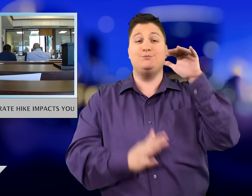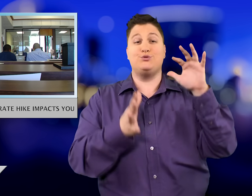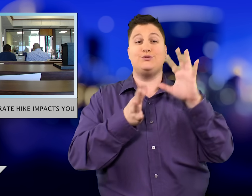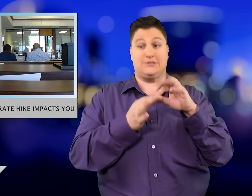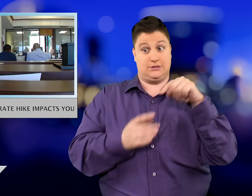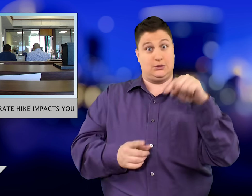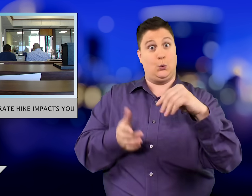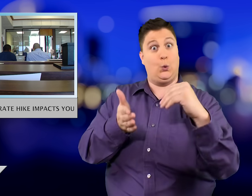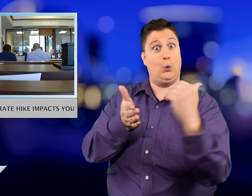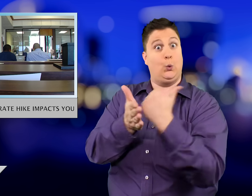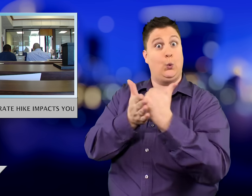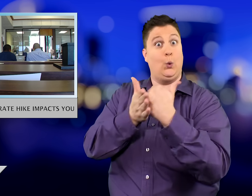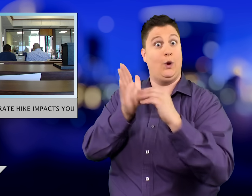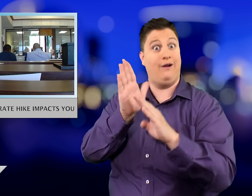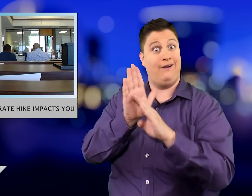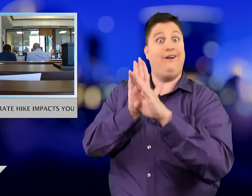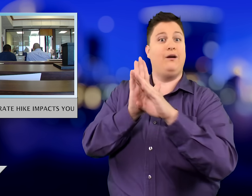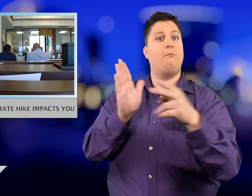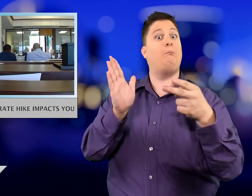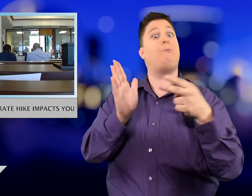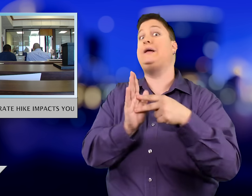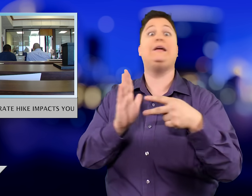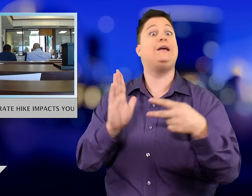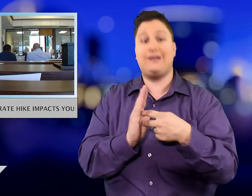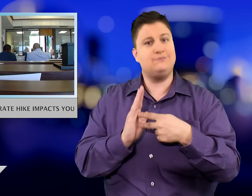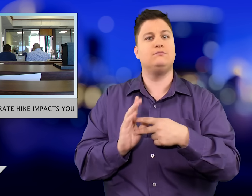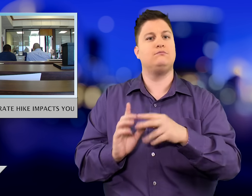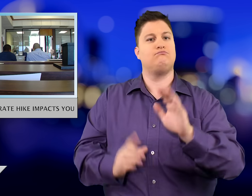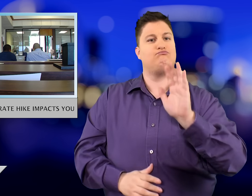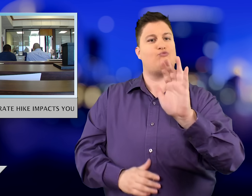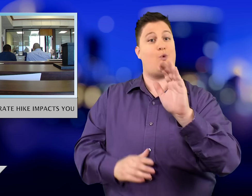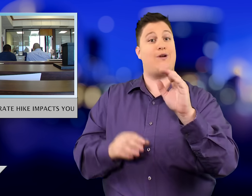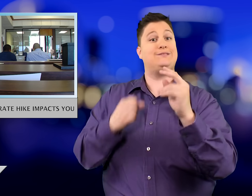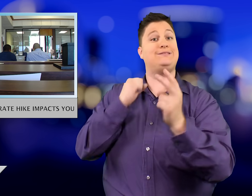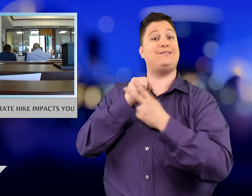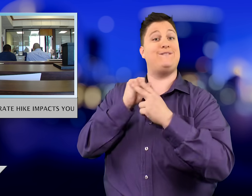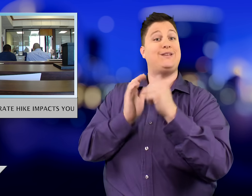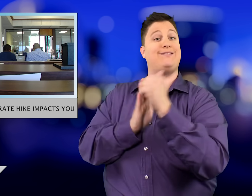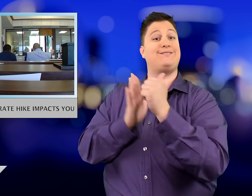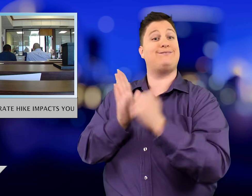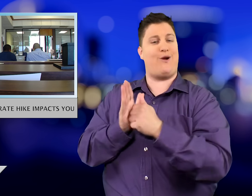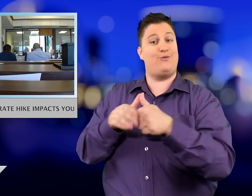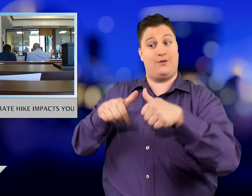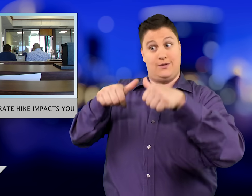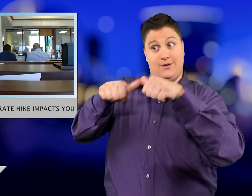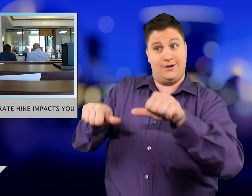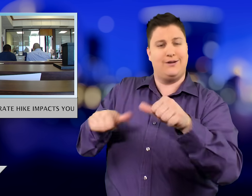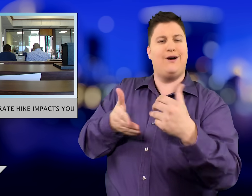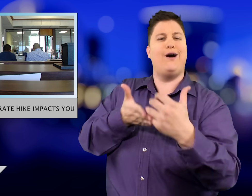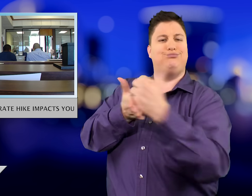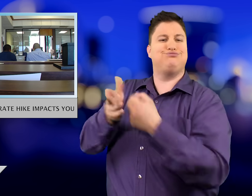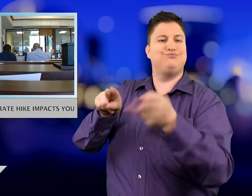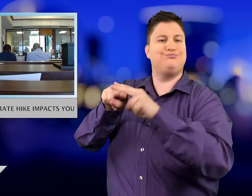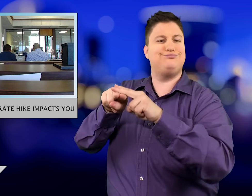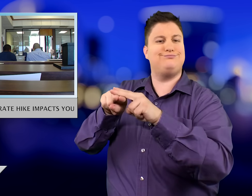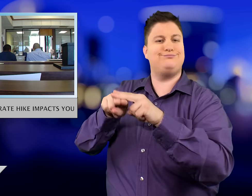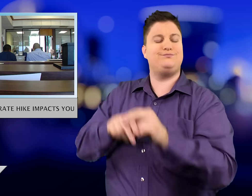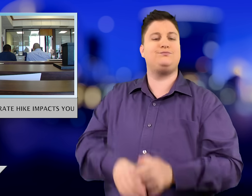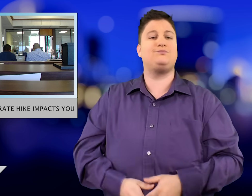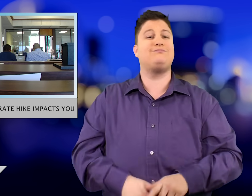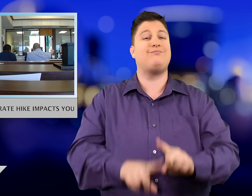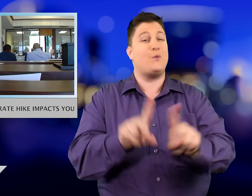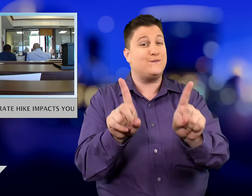Experts say this latest hike will translate into more earnings on deposits in a savings account.